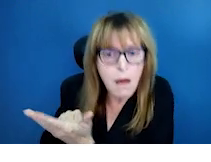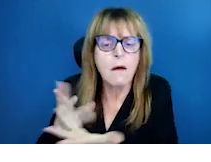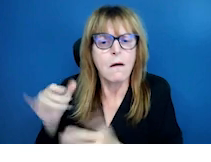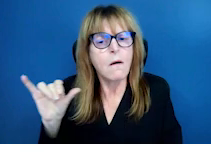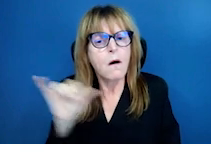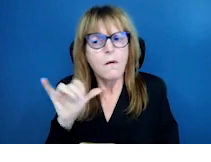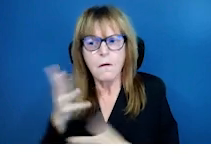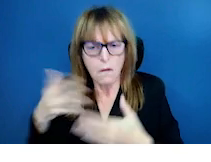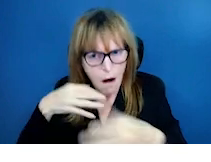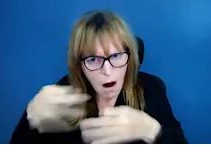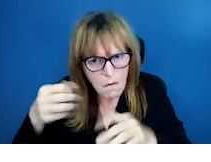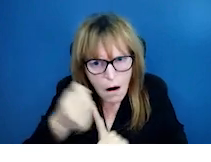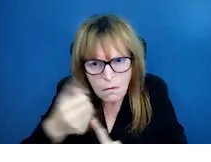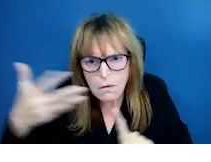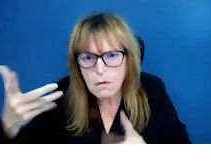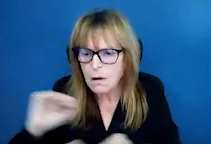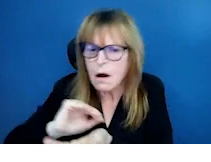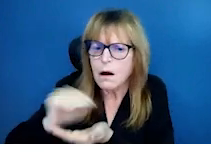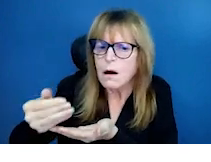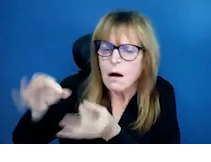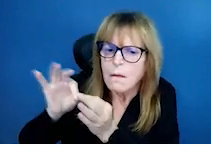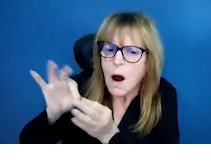Then, we’ll look at how and what you’ll need to apply.